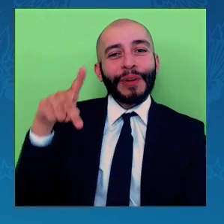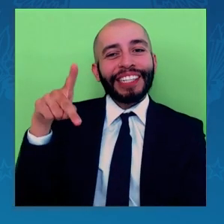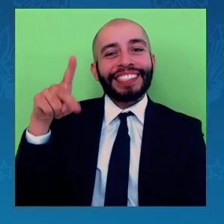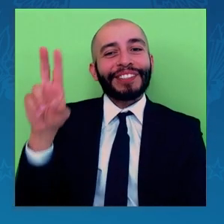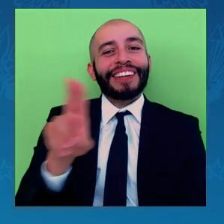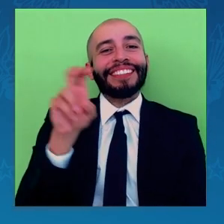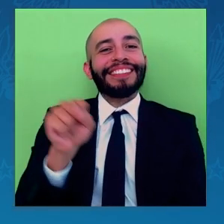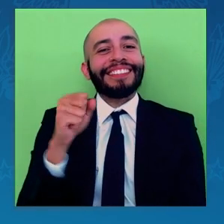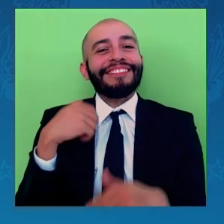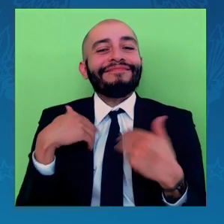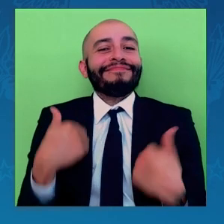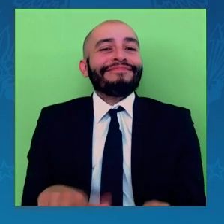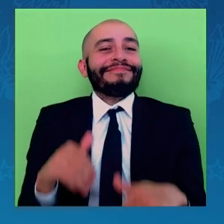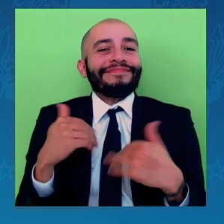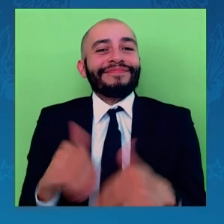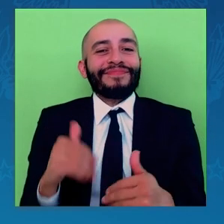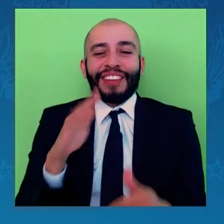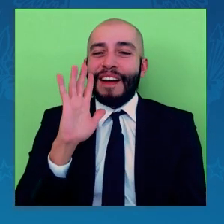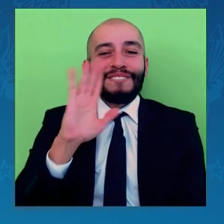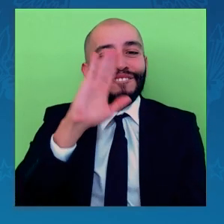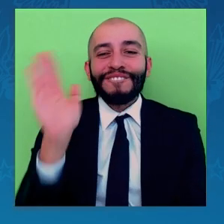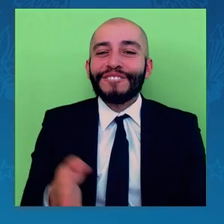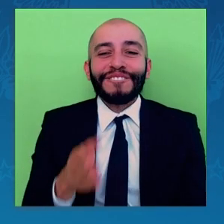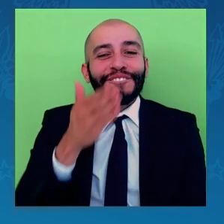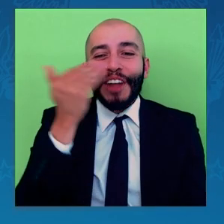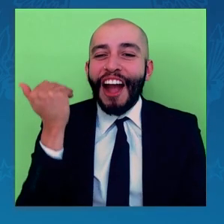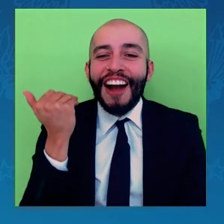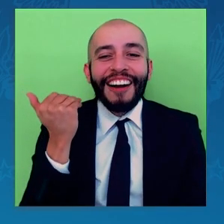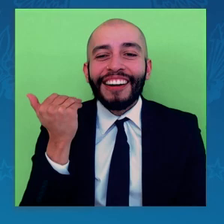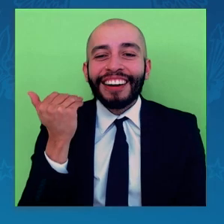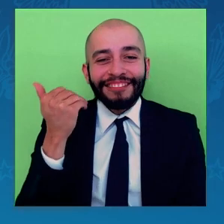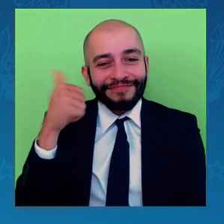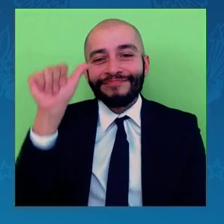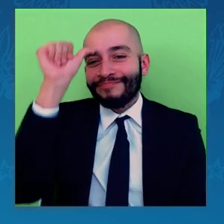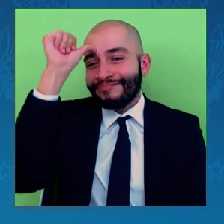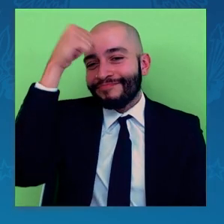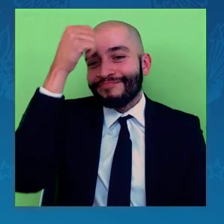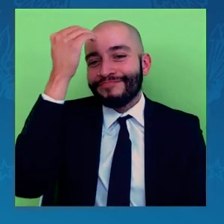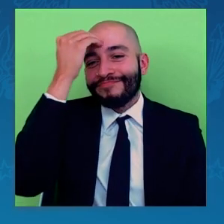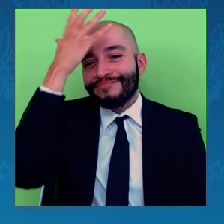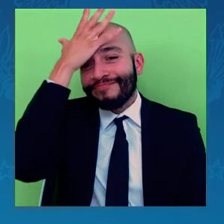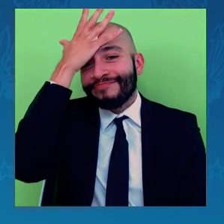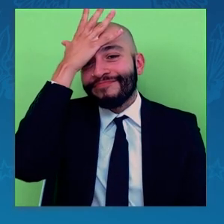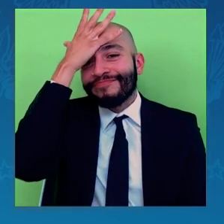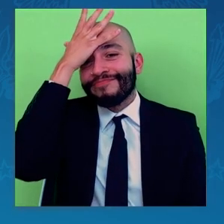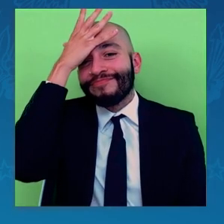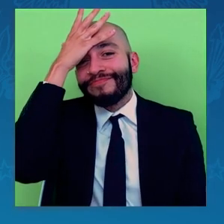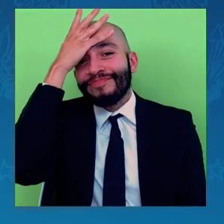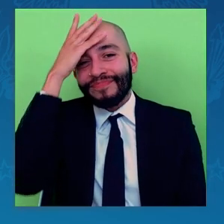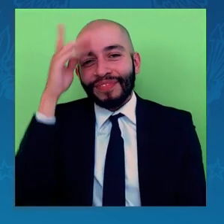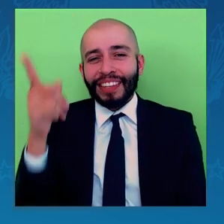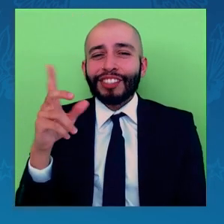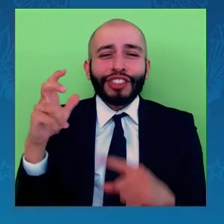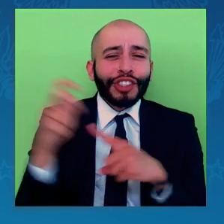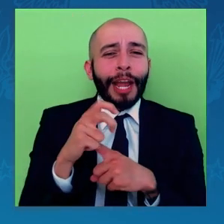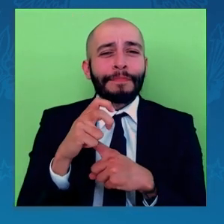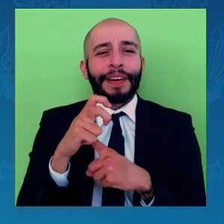Vice President Harris has been a tireless champion for equity because she knows, as my parents knew that this cause